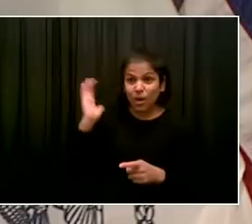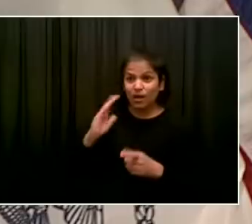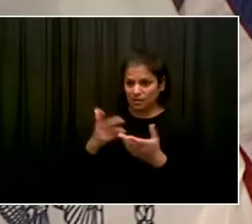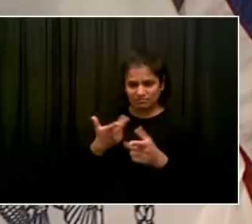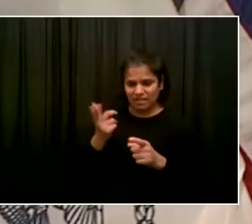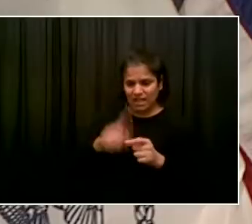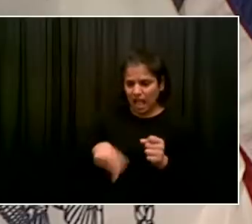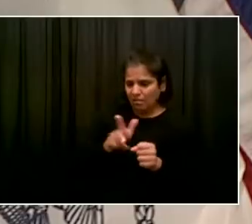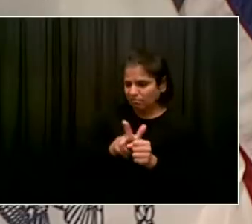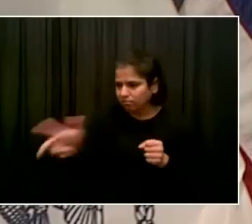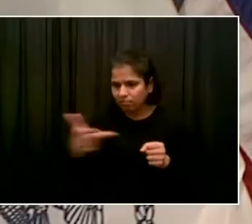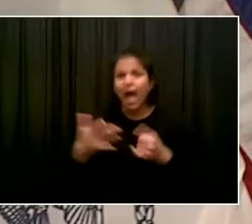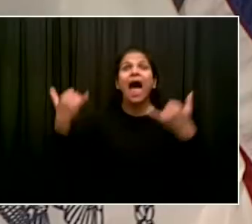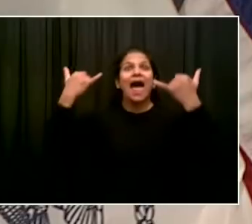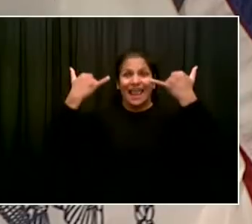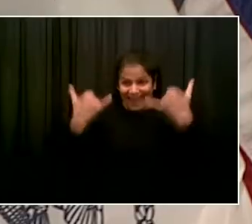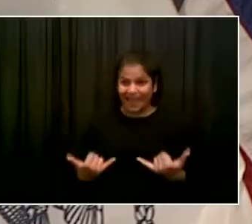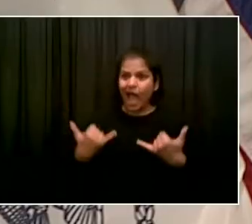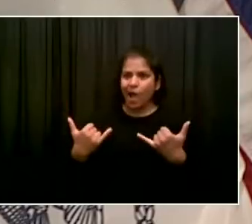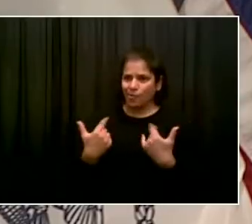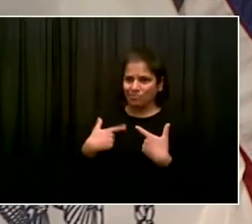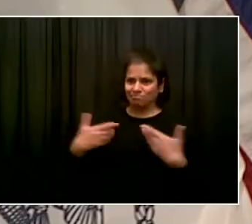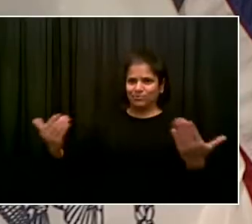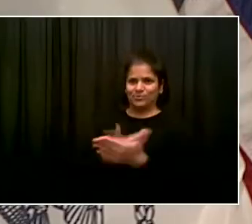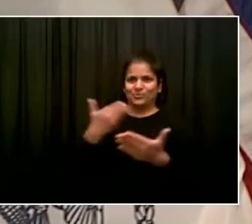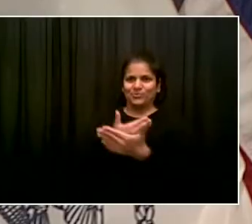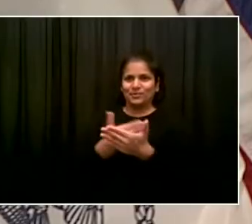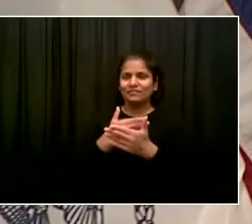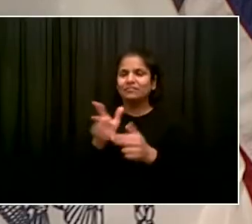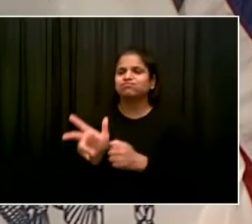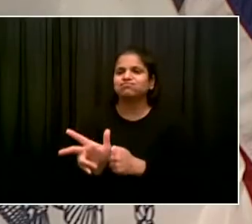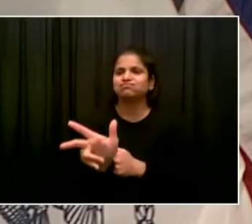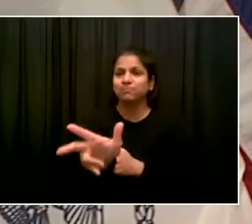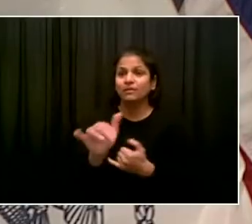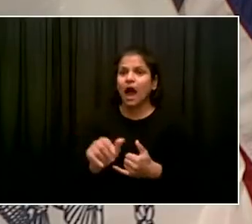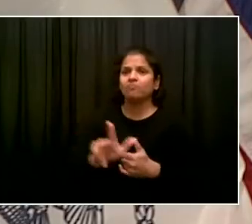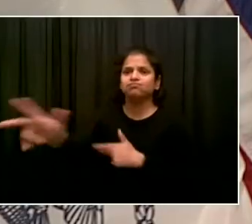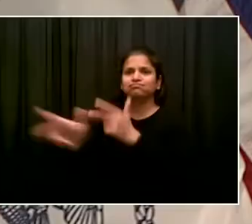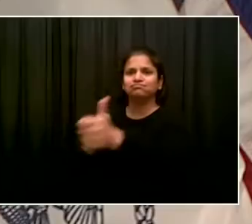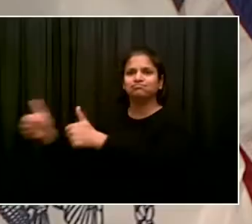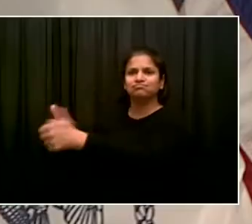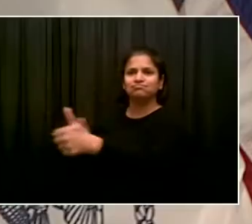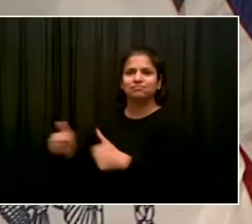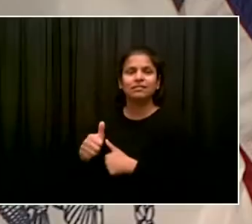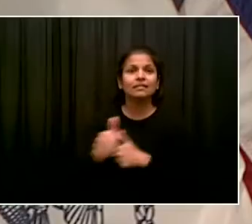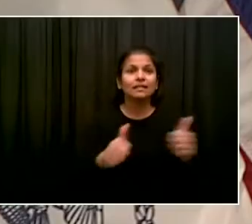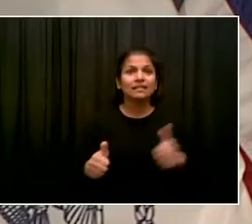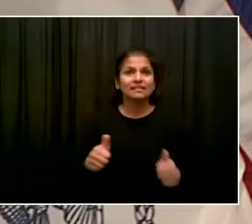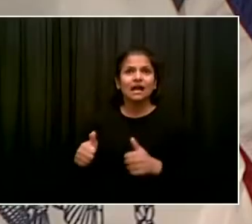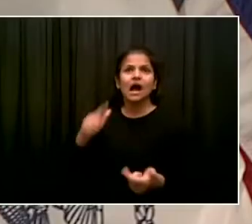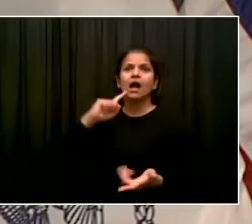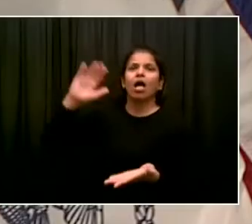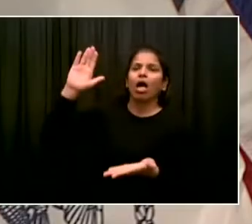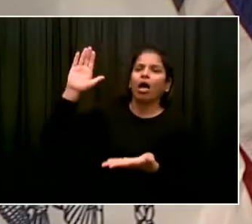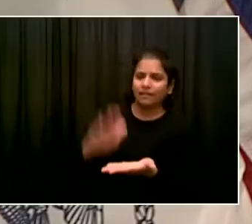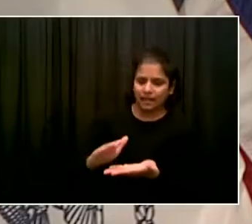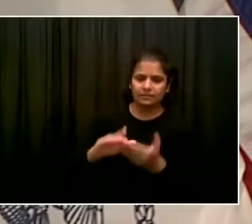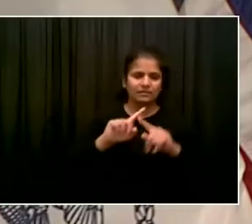ALL OVER THE FIVE